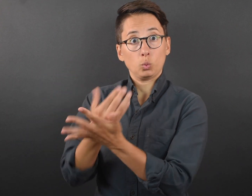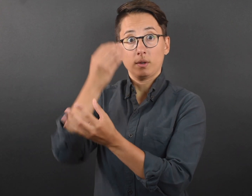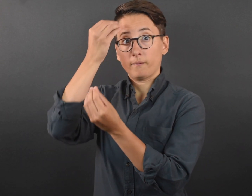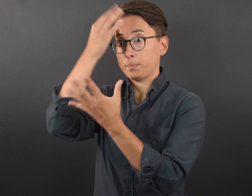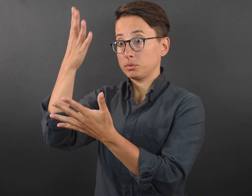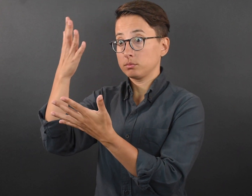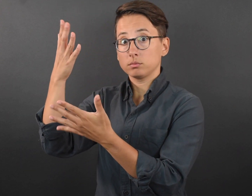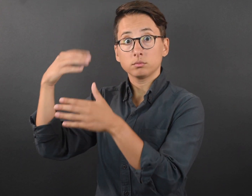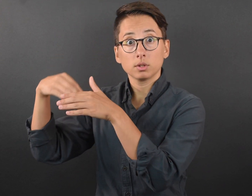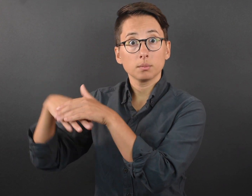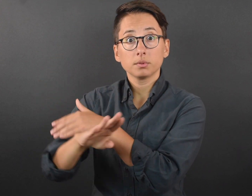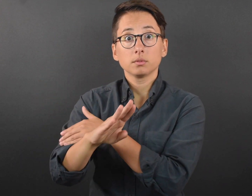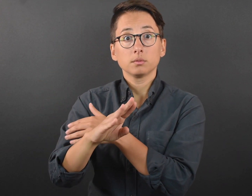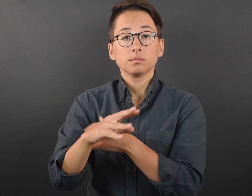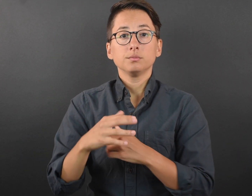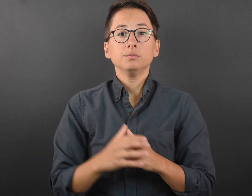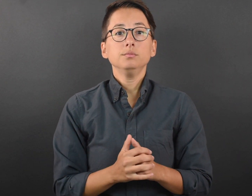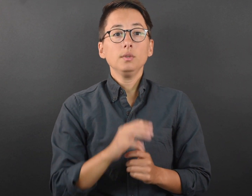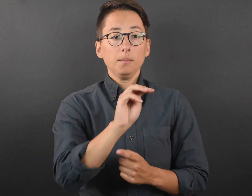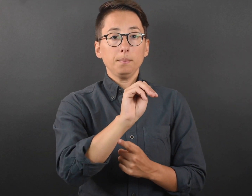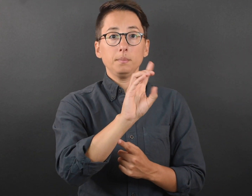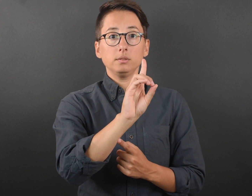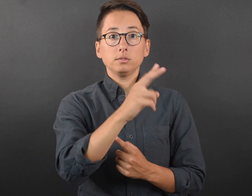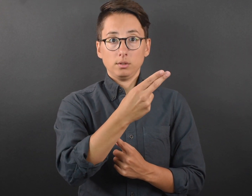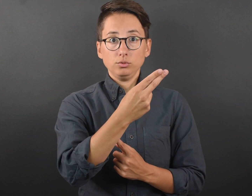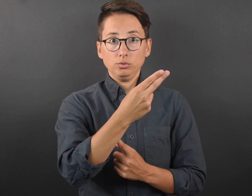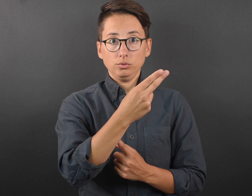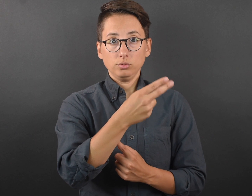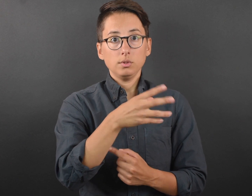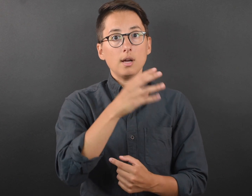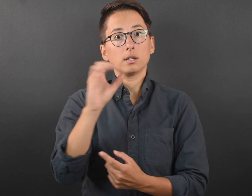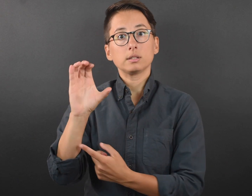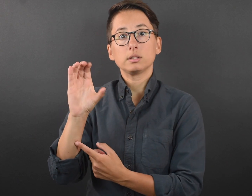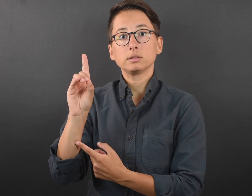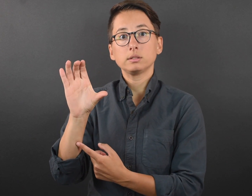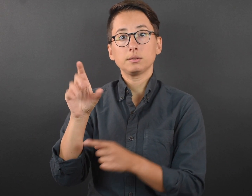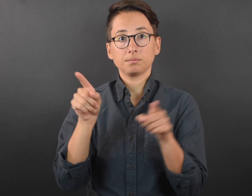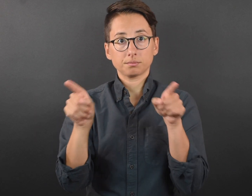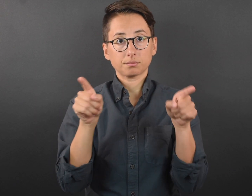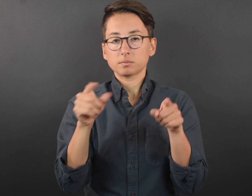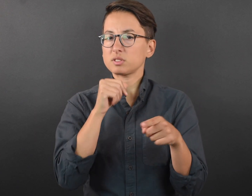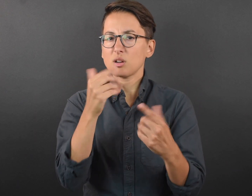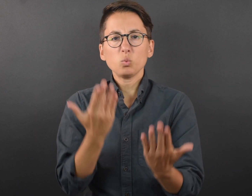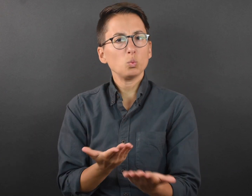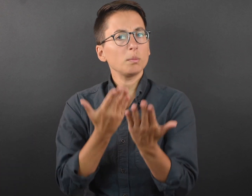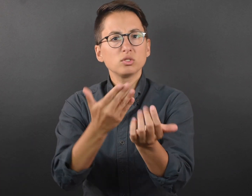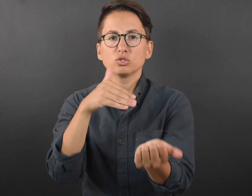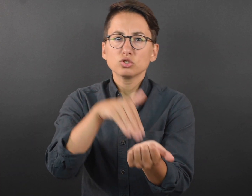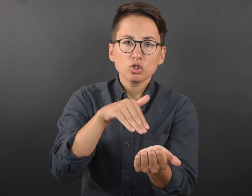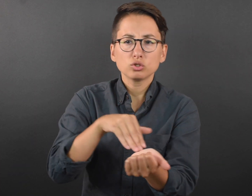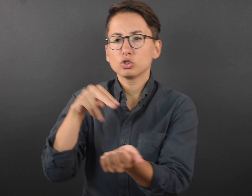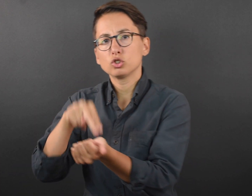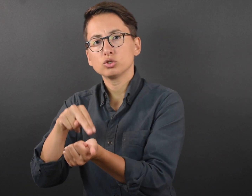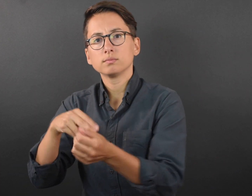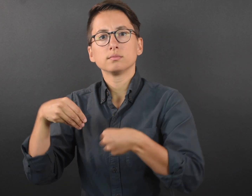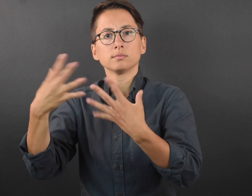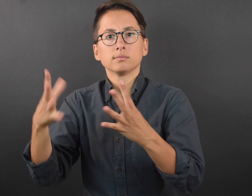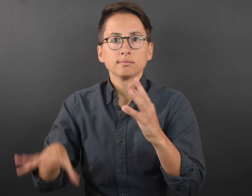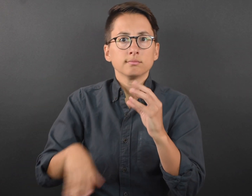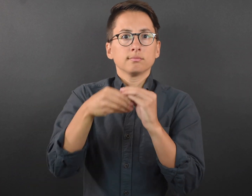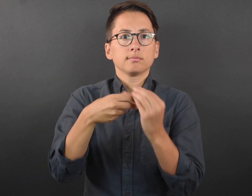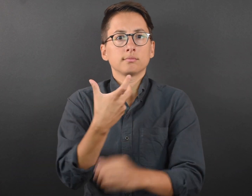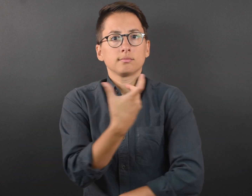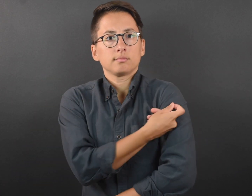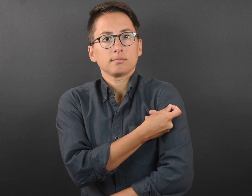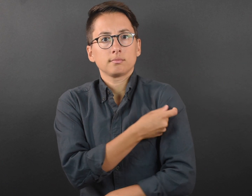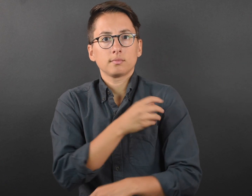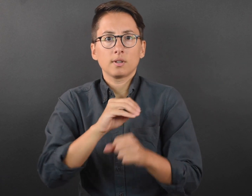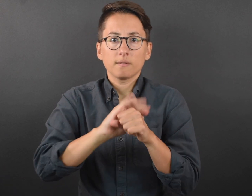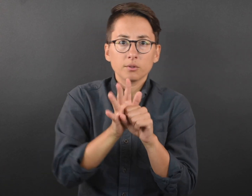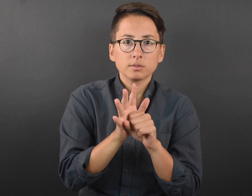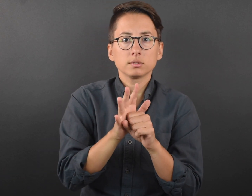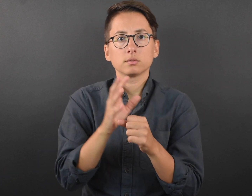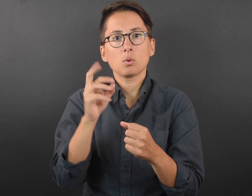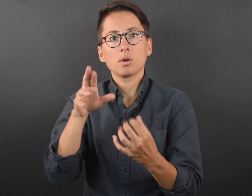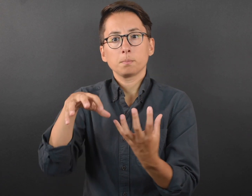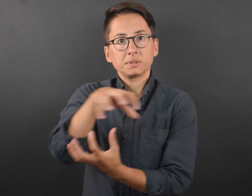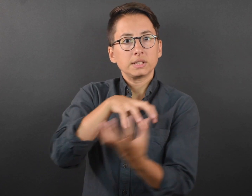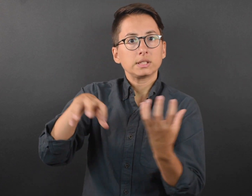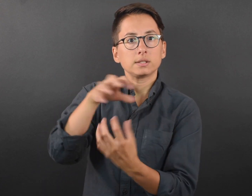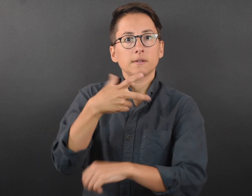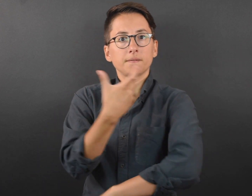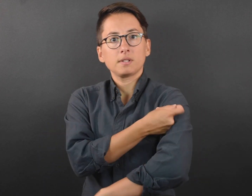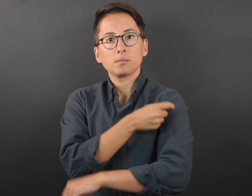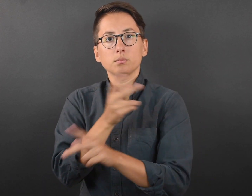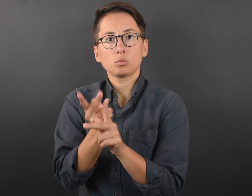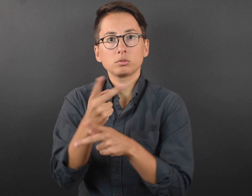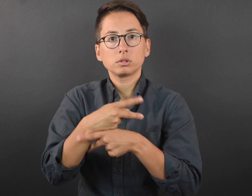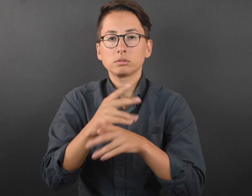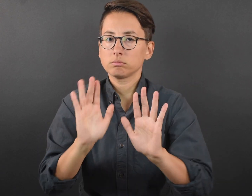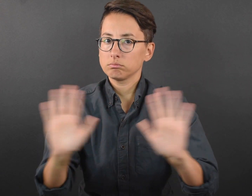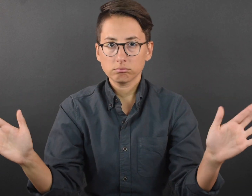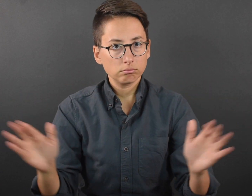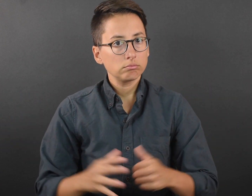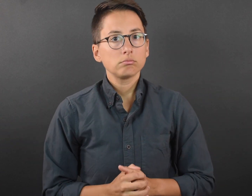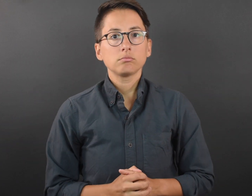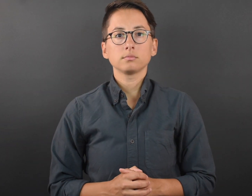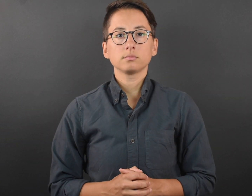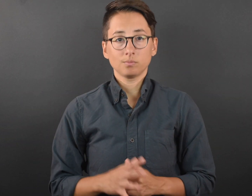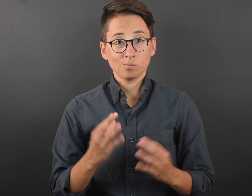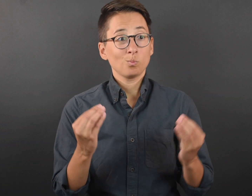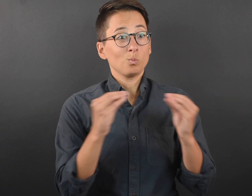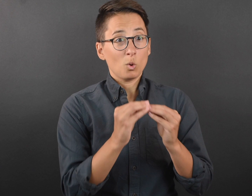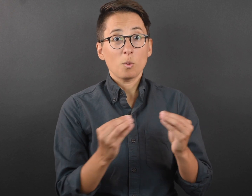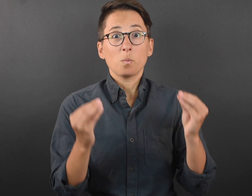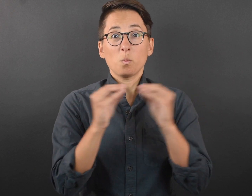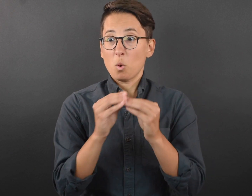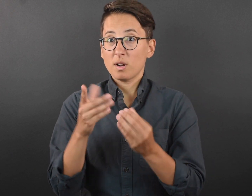Until then, MDH and CDC do not recommend providers give booster doses of COVID-19 vaccine or mix vaccine products.